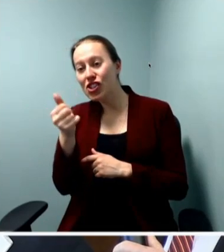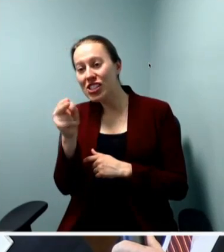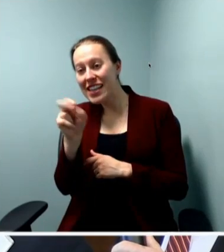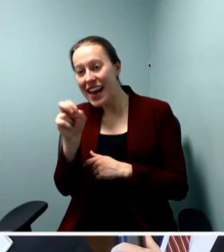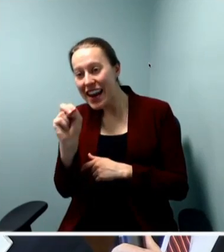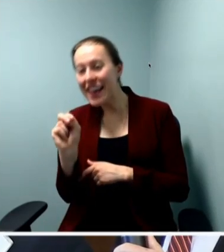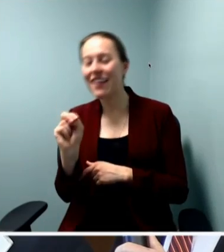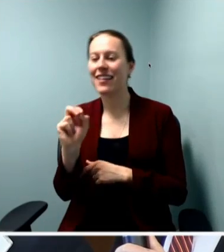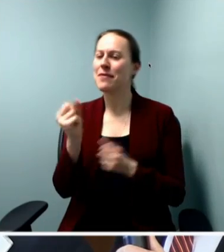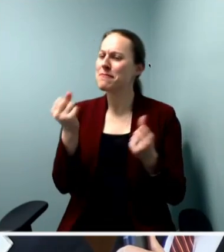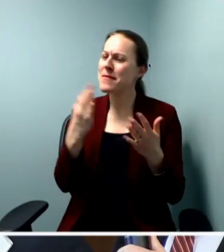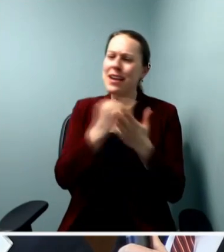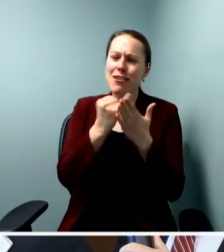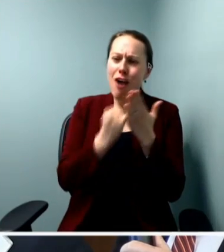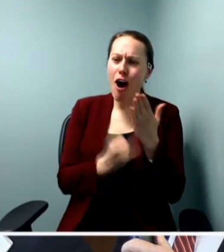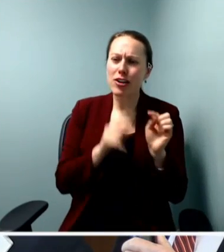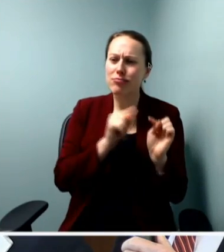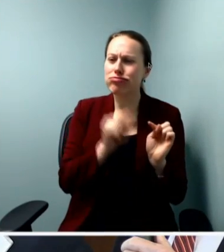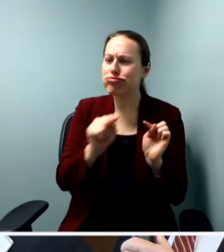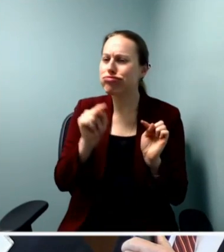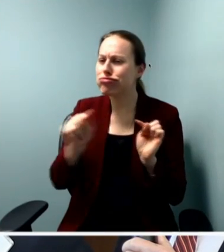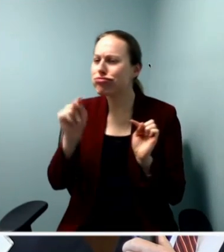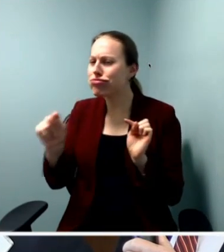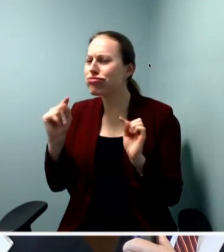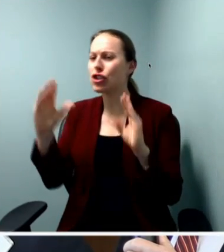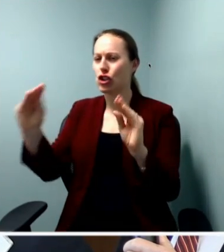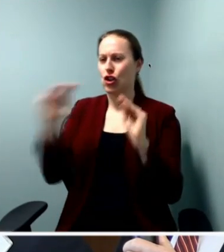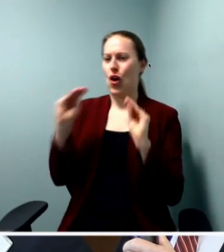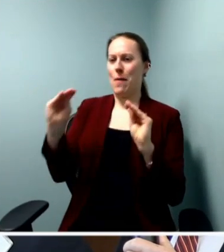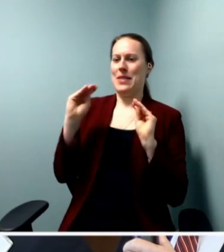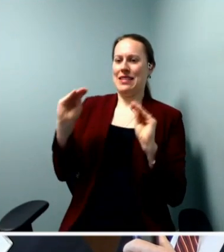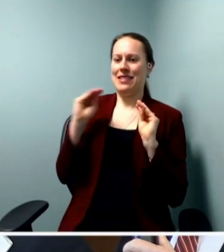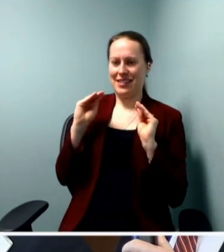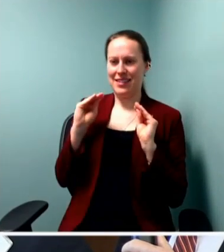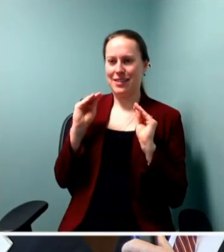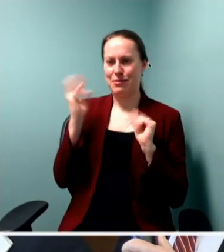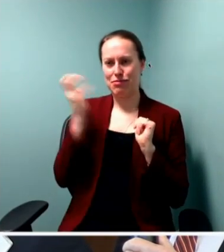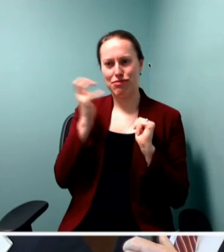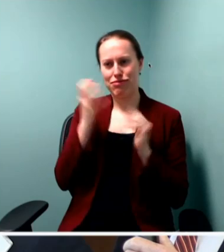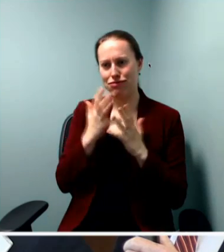taught me a great deal, because in every single encounter,